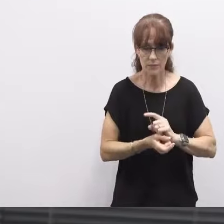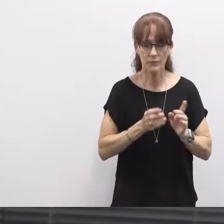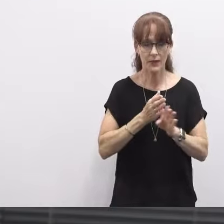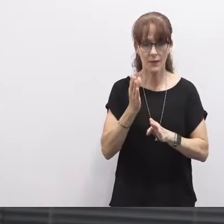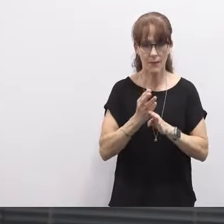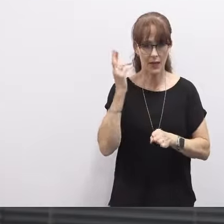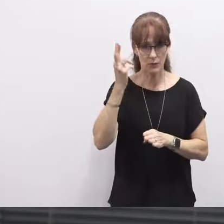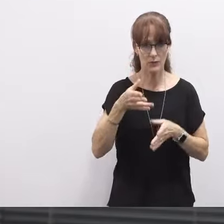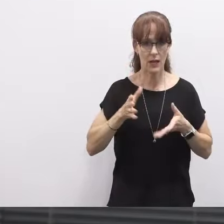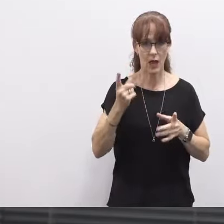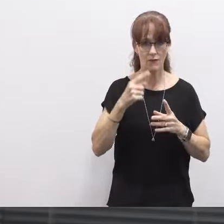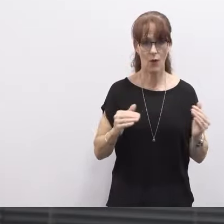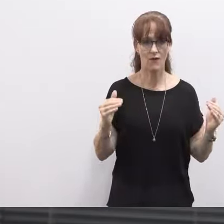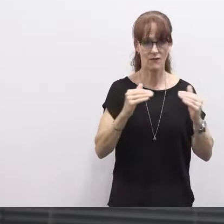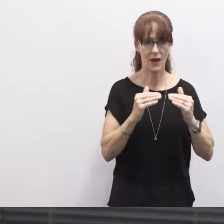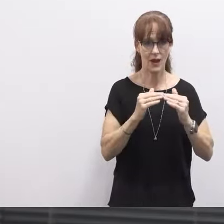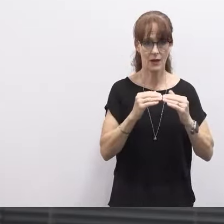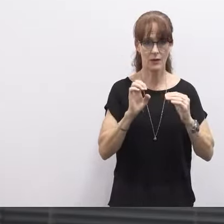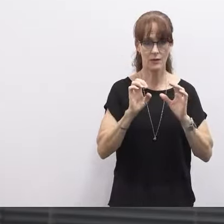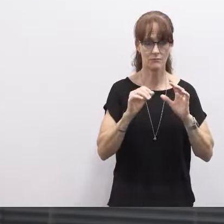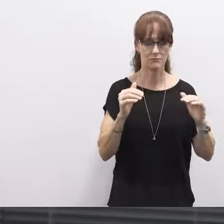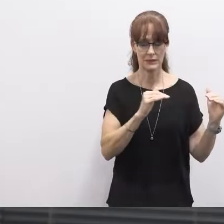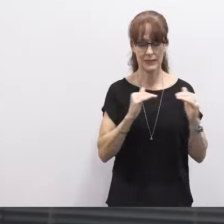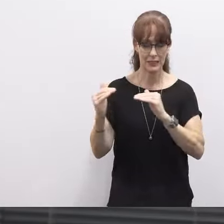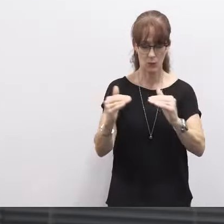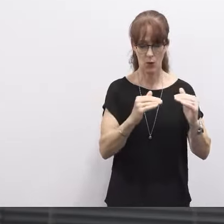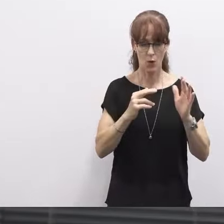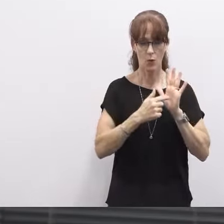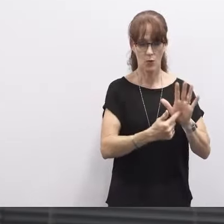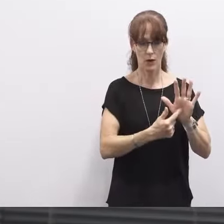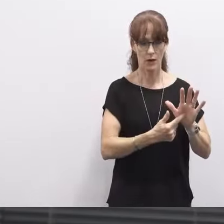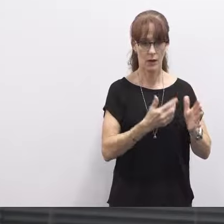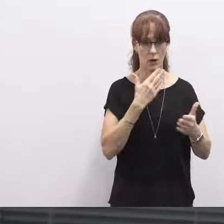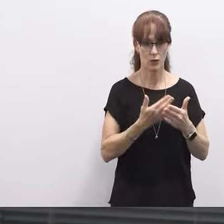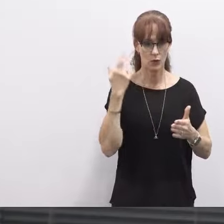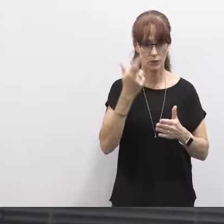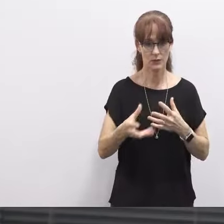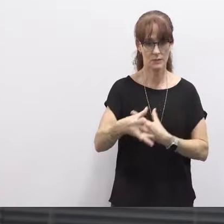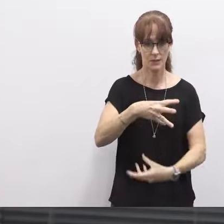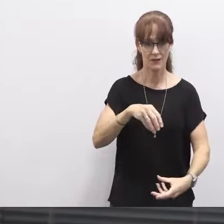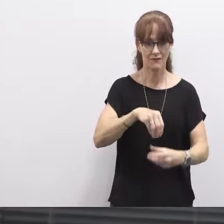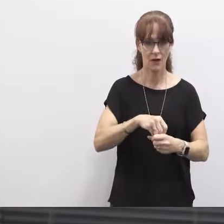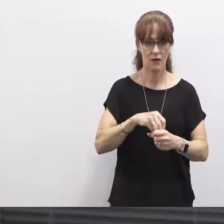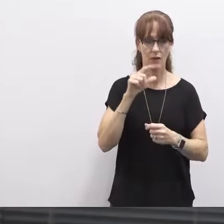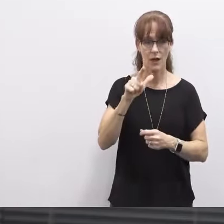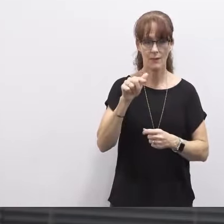is to allow for fair and equitable representation. And that's a darn good reason to get involved. The Long Beach Unified School District